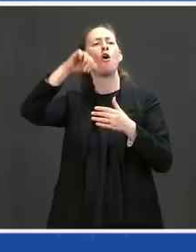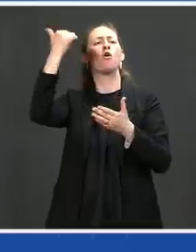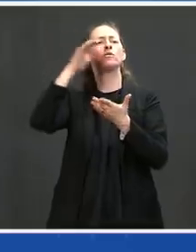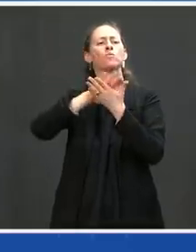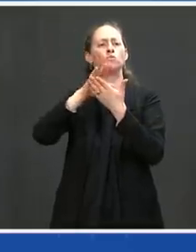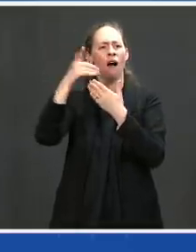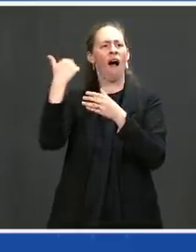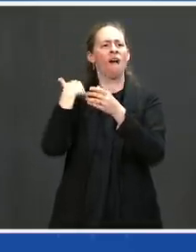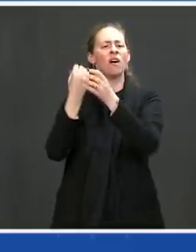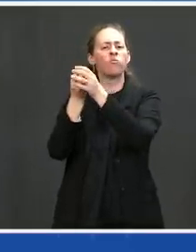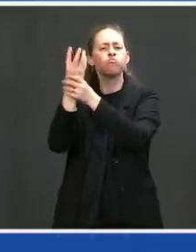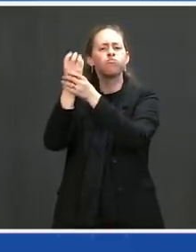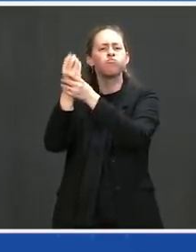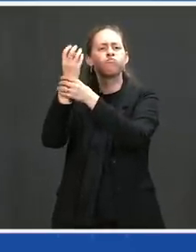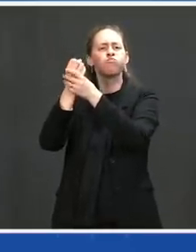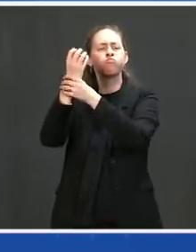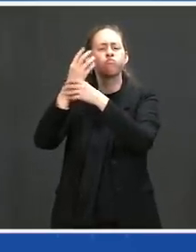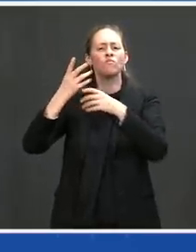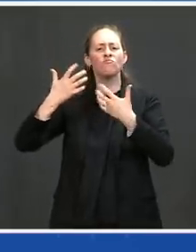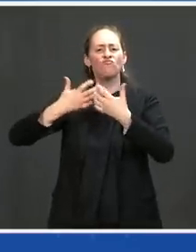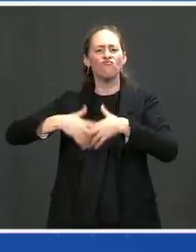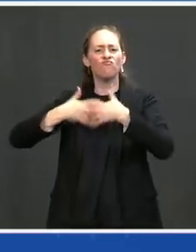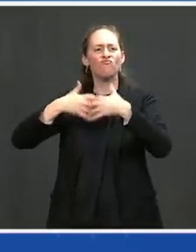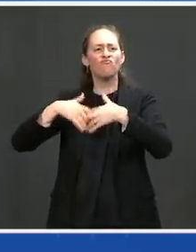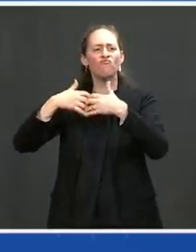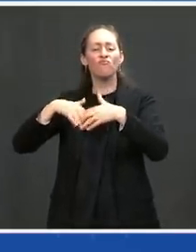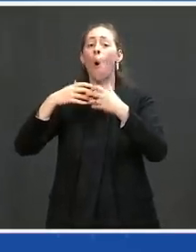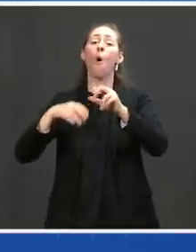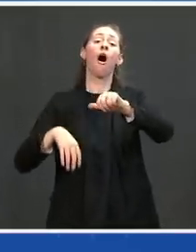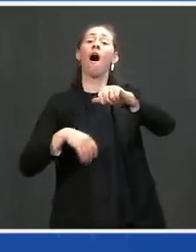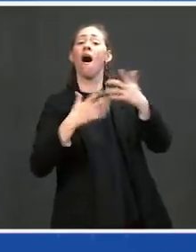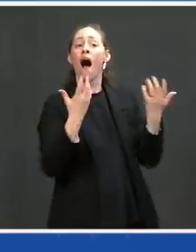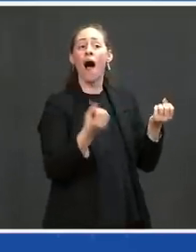How many homes, buildings, office complexes